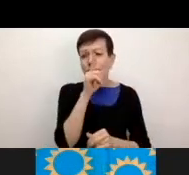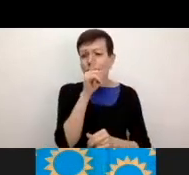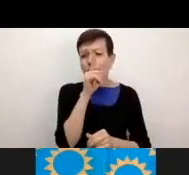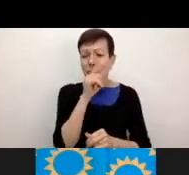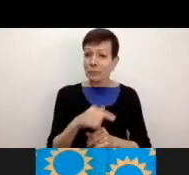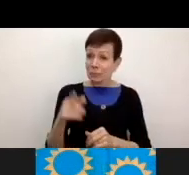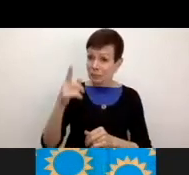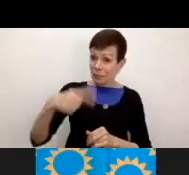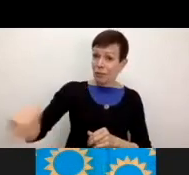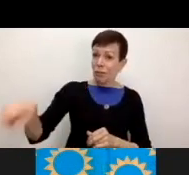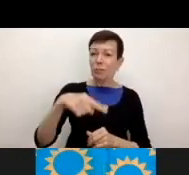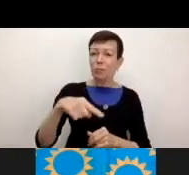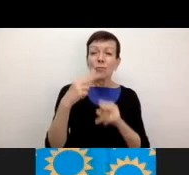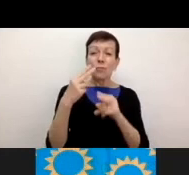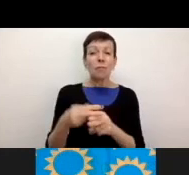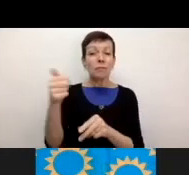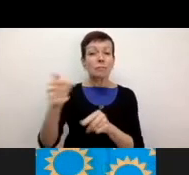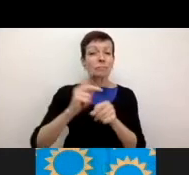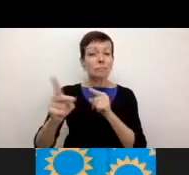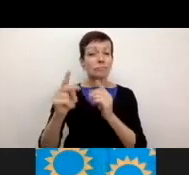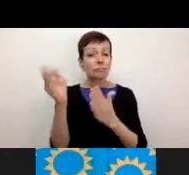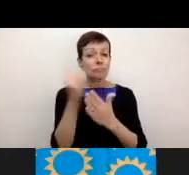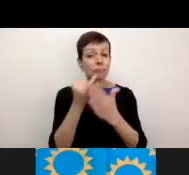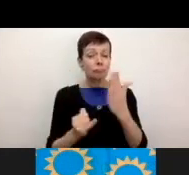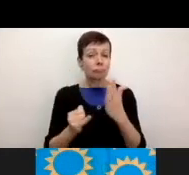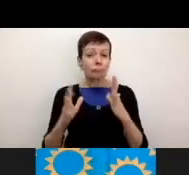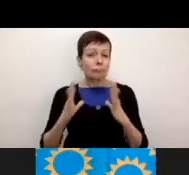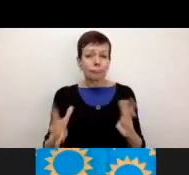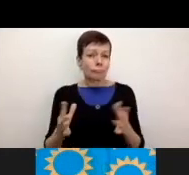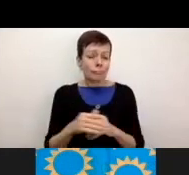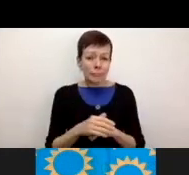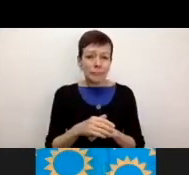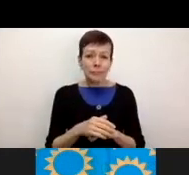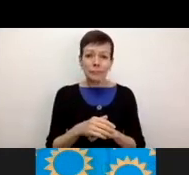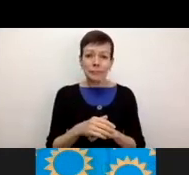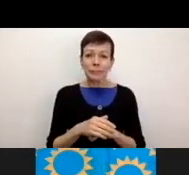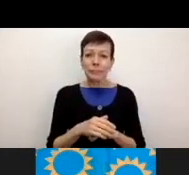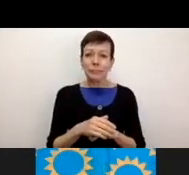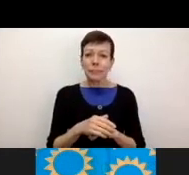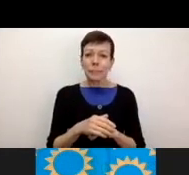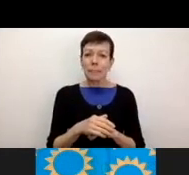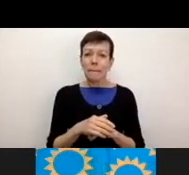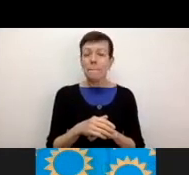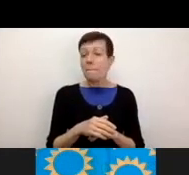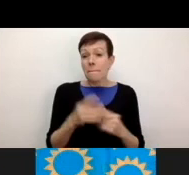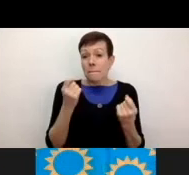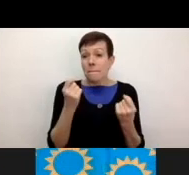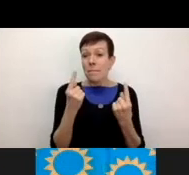under our guidelines. What is really important to us is acknowledging that there are many ways to pursue and find